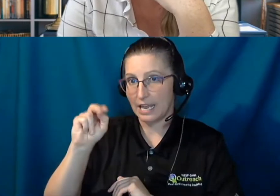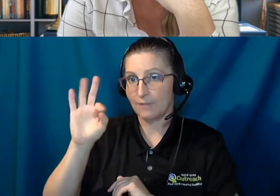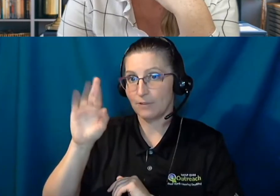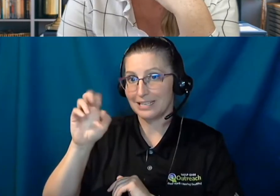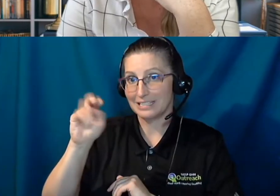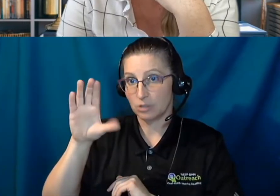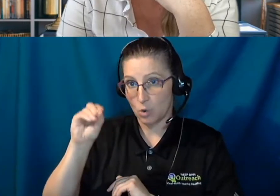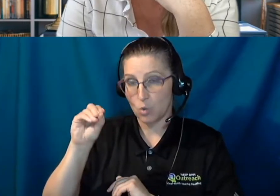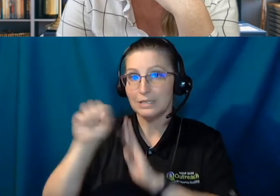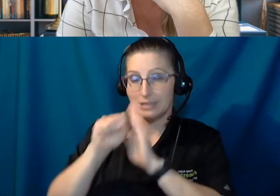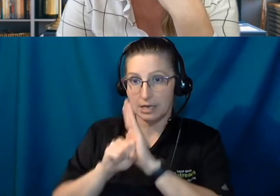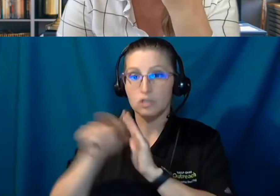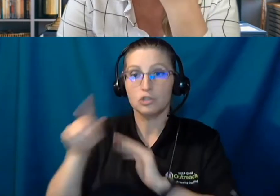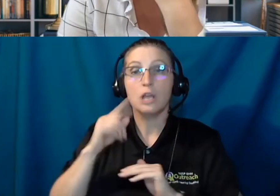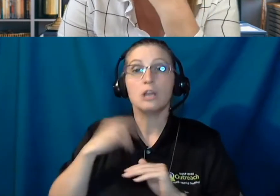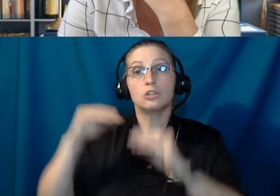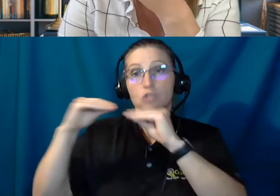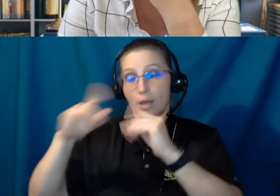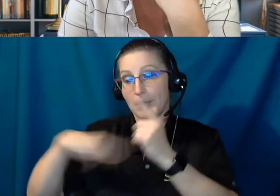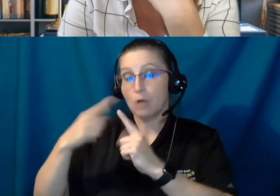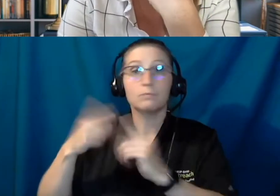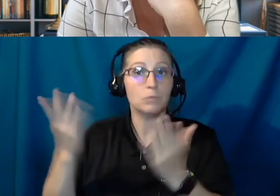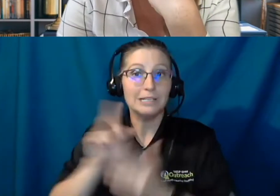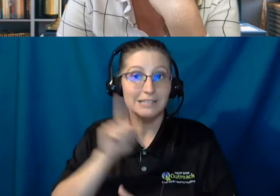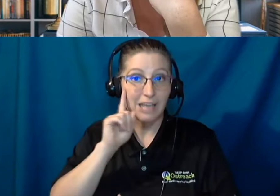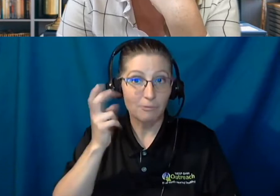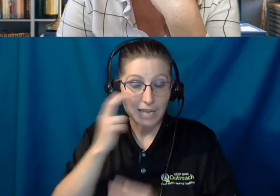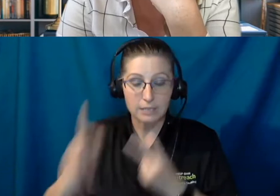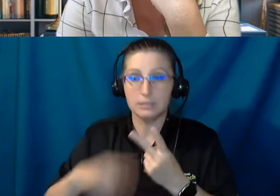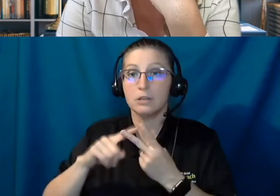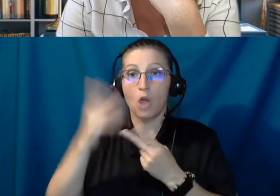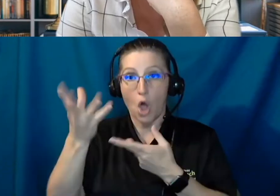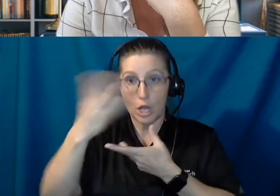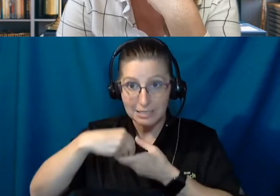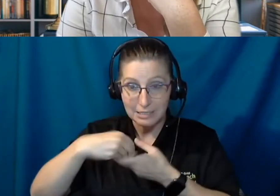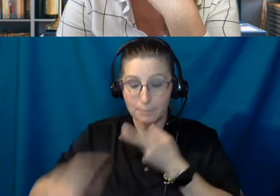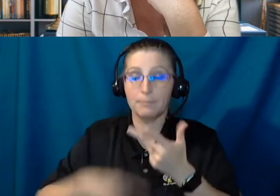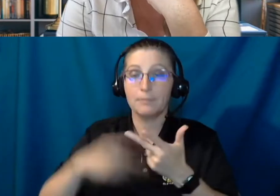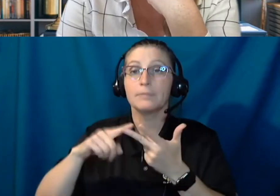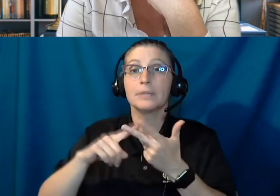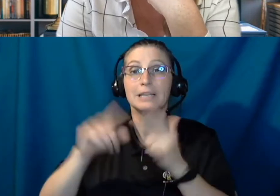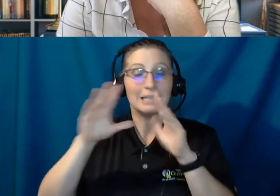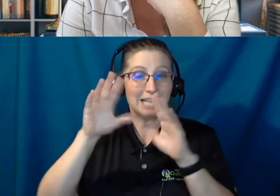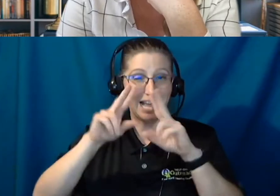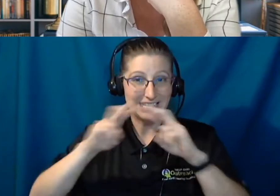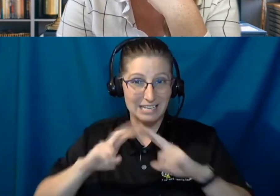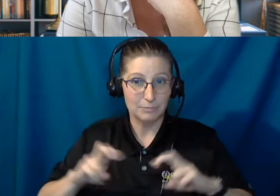autism spectrum disorders, inclusive education and assessment and curricular design for learners